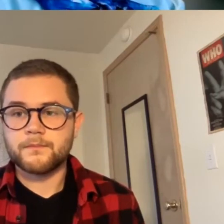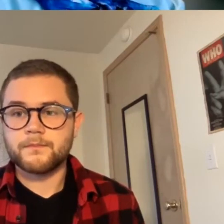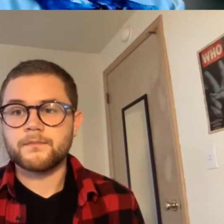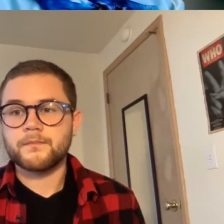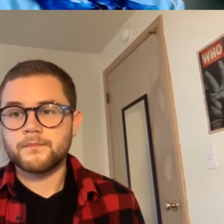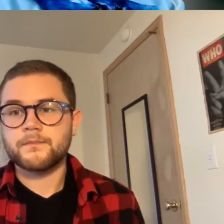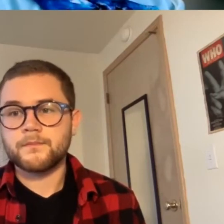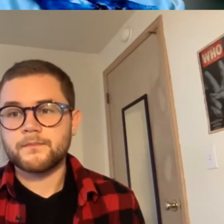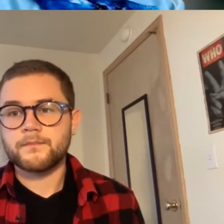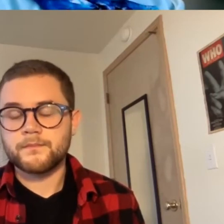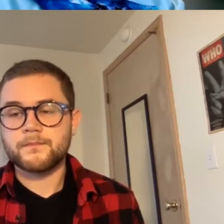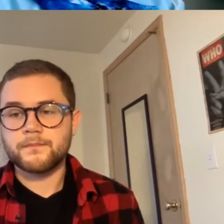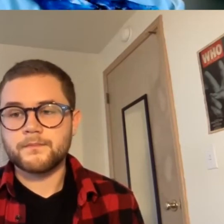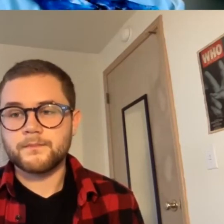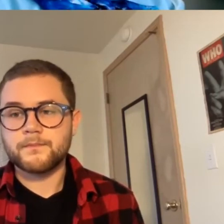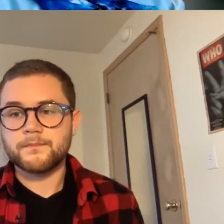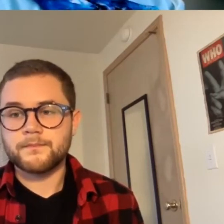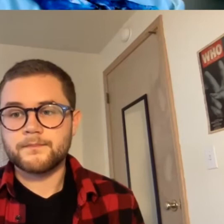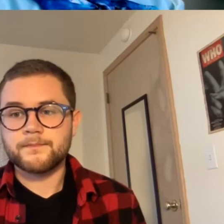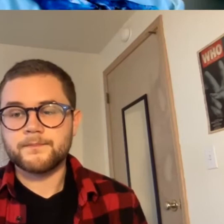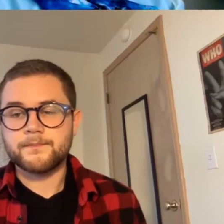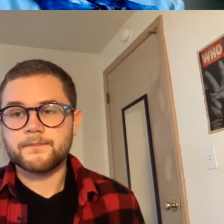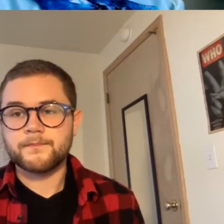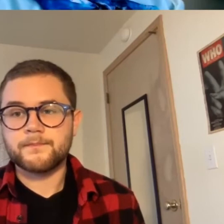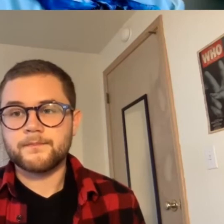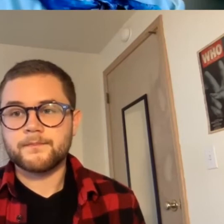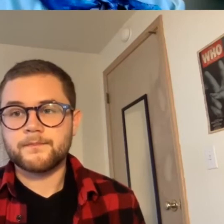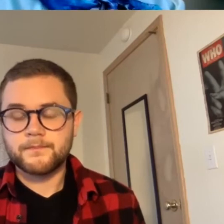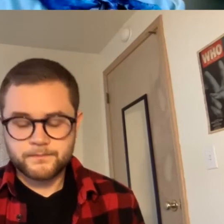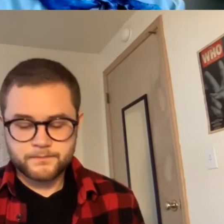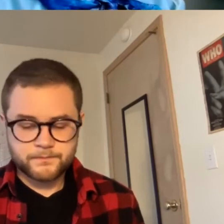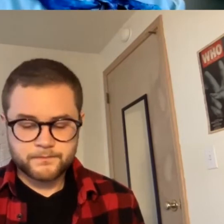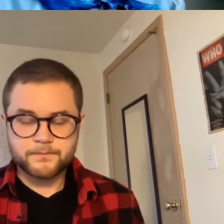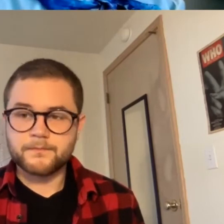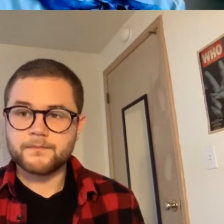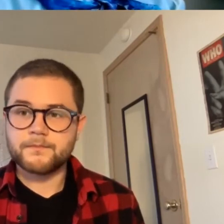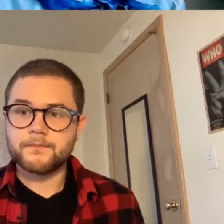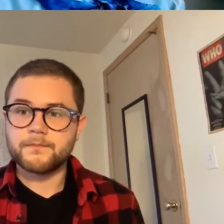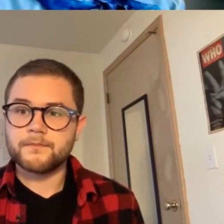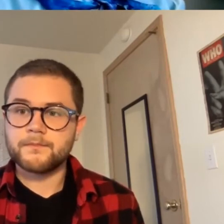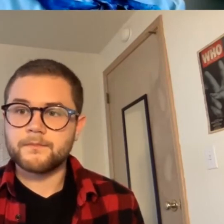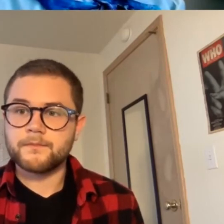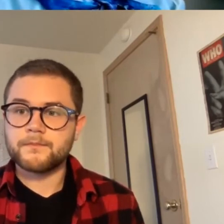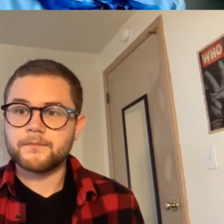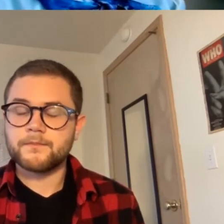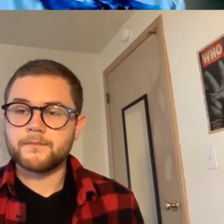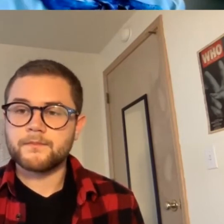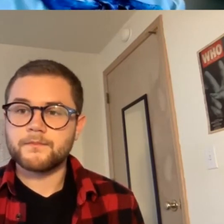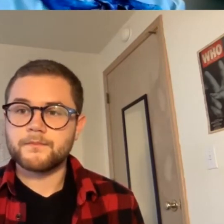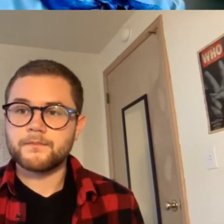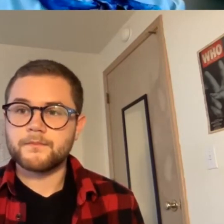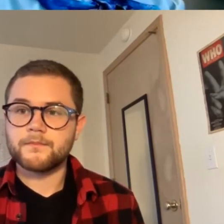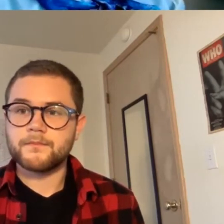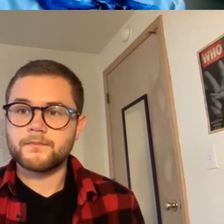what we had here. That makes it so much richer. I do have a couple of, I made some notes,